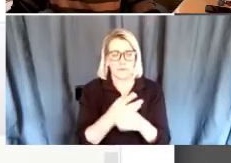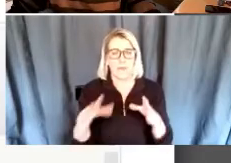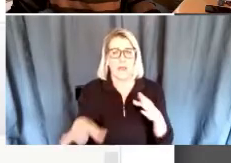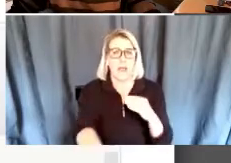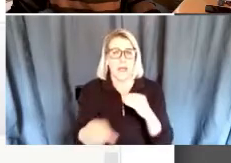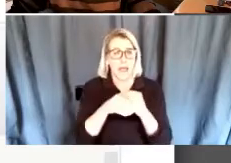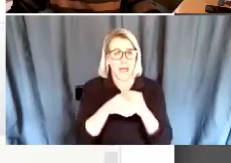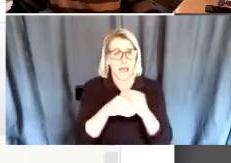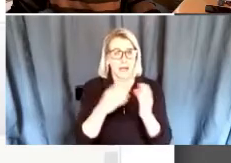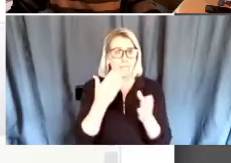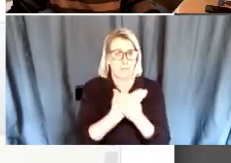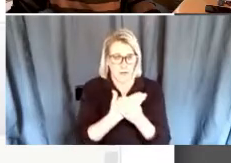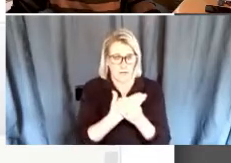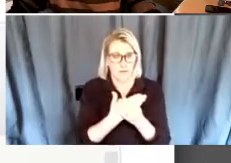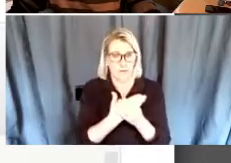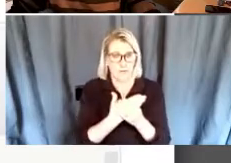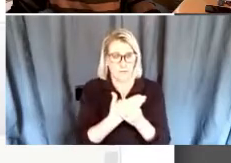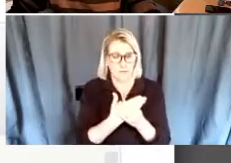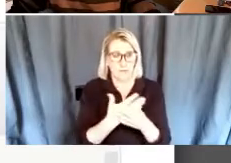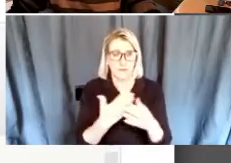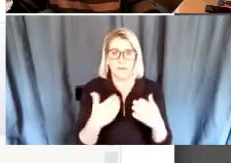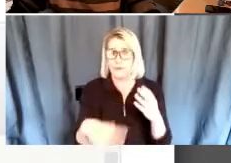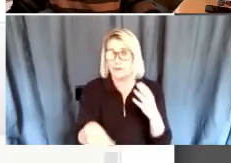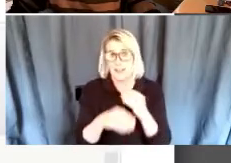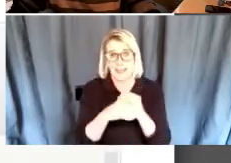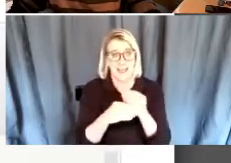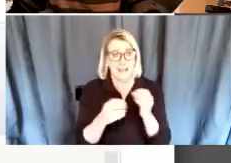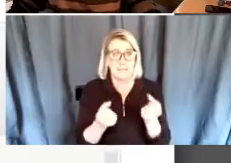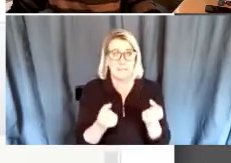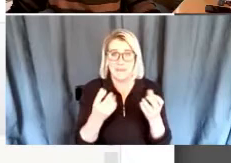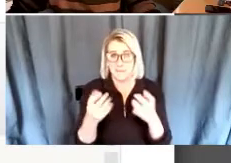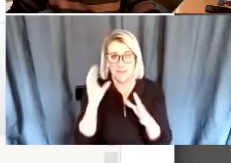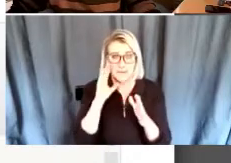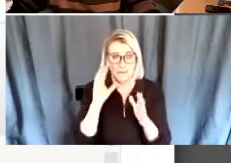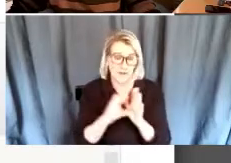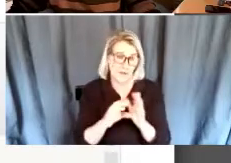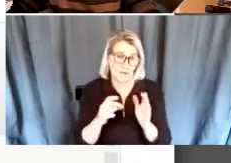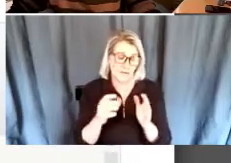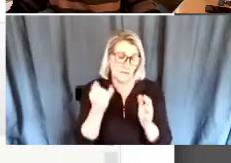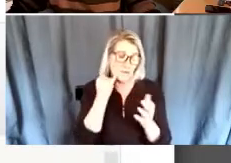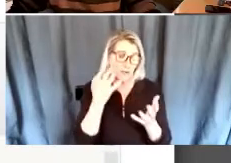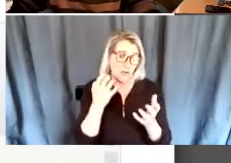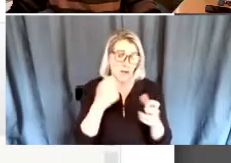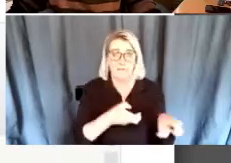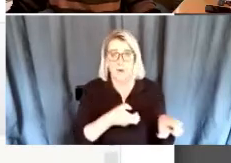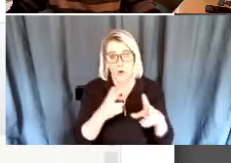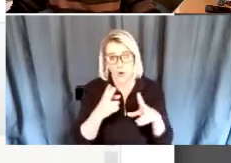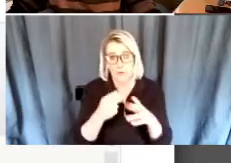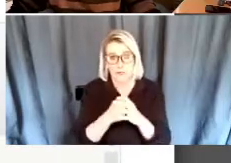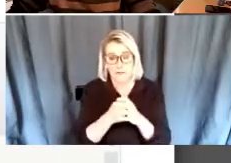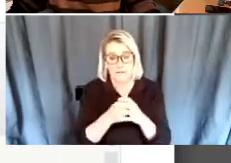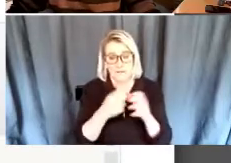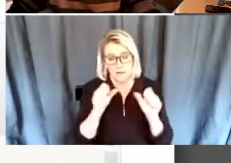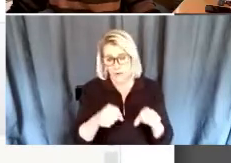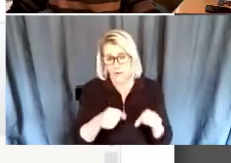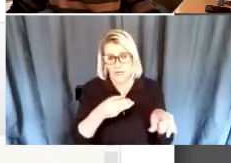can add multiple images. But I suggest when you were uploading an image select a single